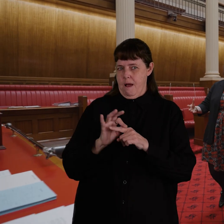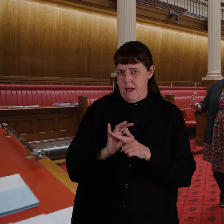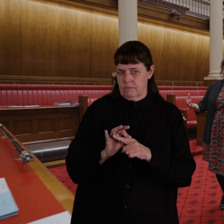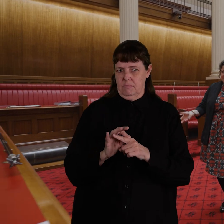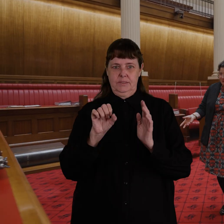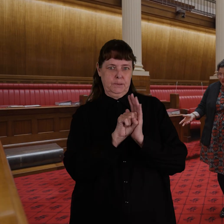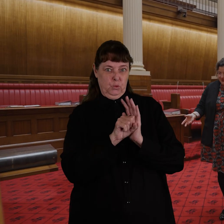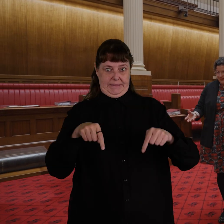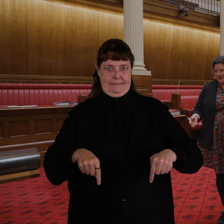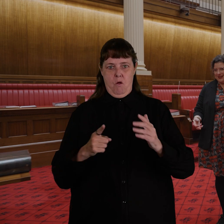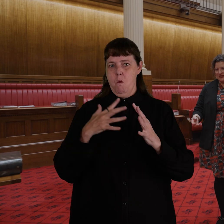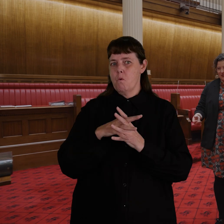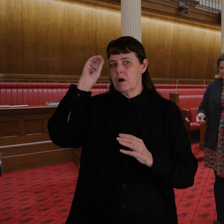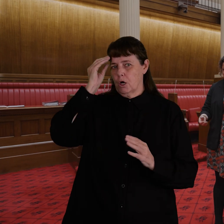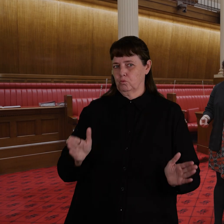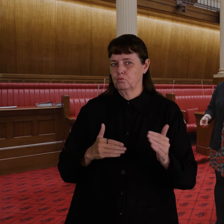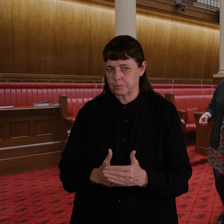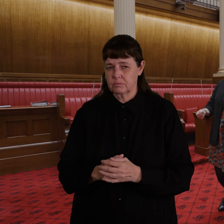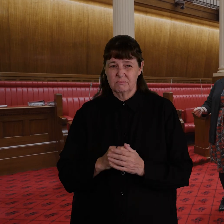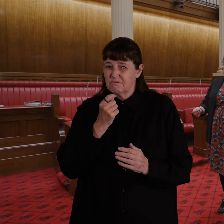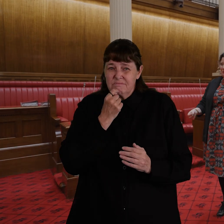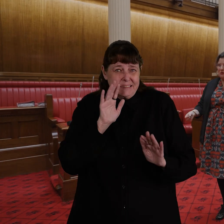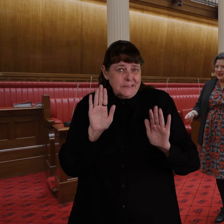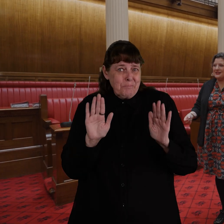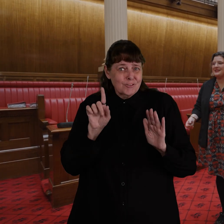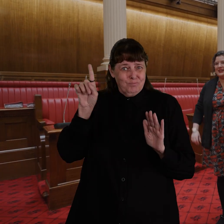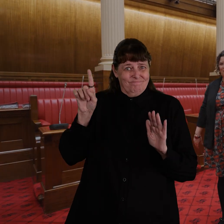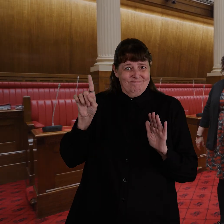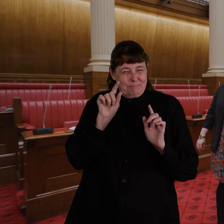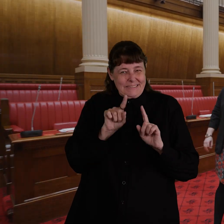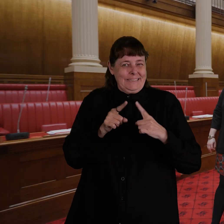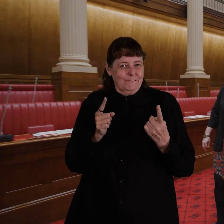color and the symbolism in the Legislative Council chamber. It's pretty distinct from the House of